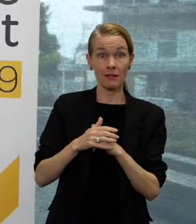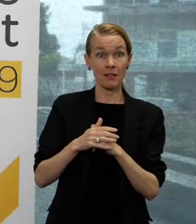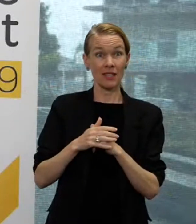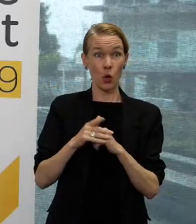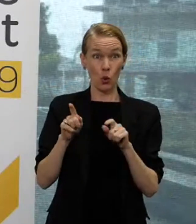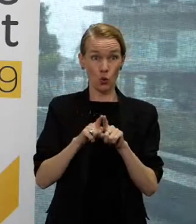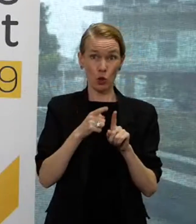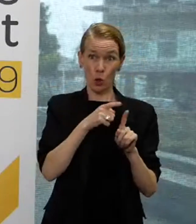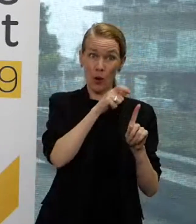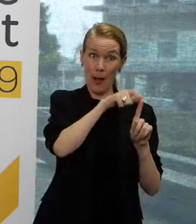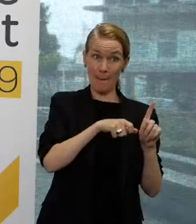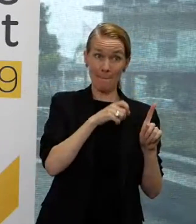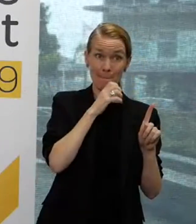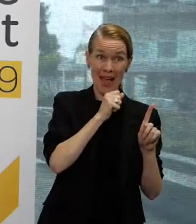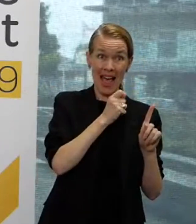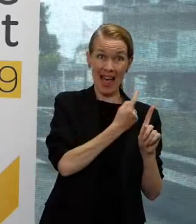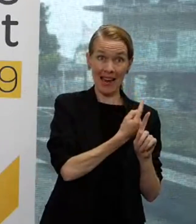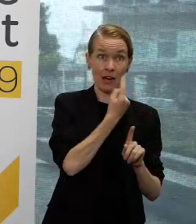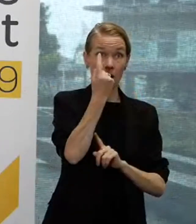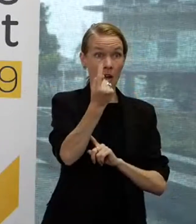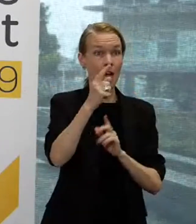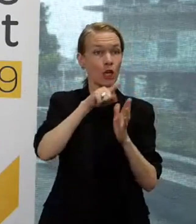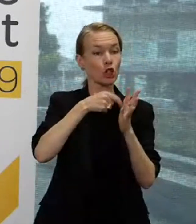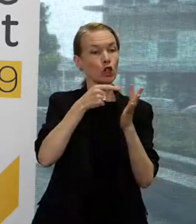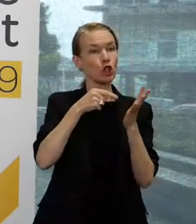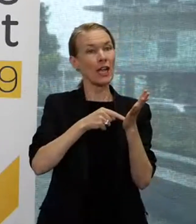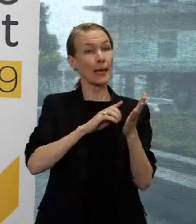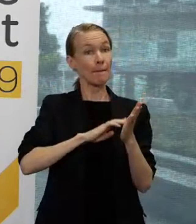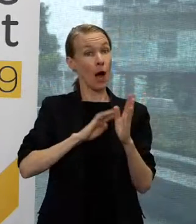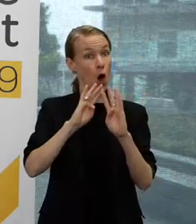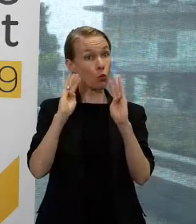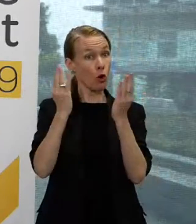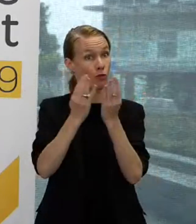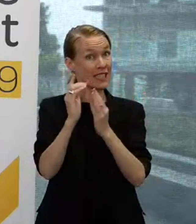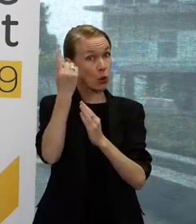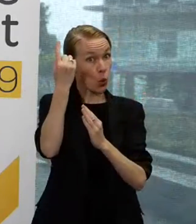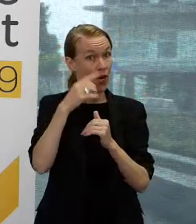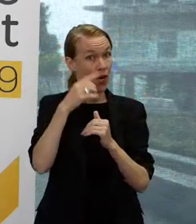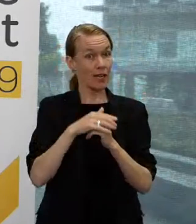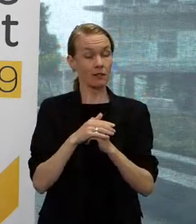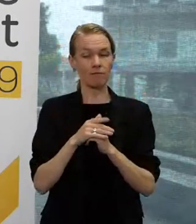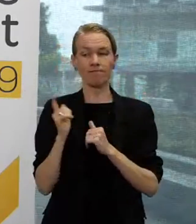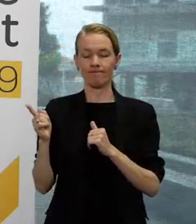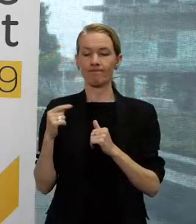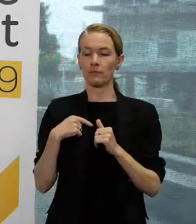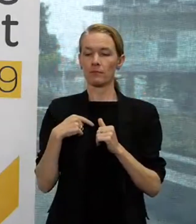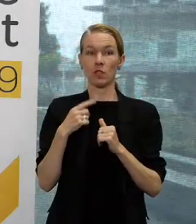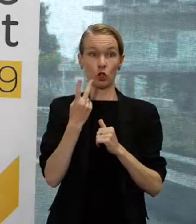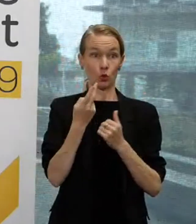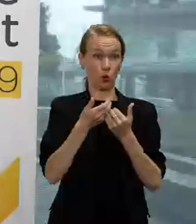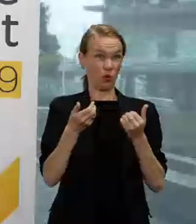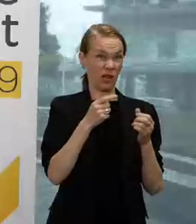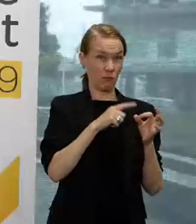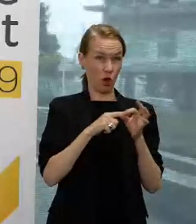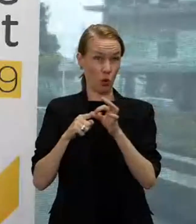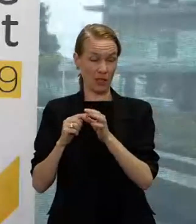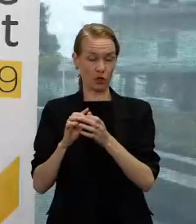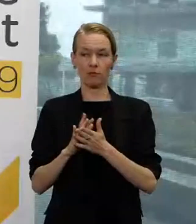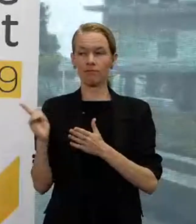So on the latter, yes, the person and the case, as well as the work contact and two of his flatmates